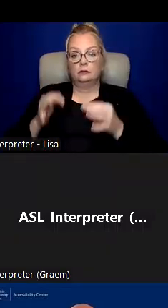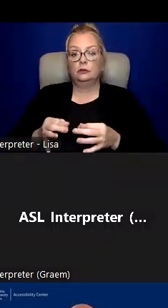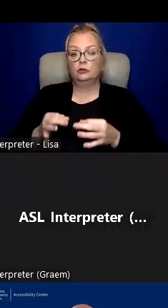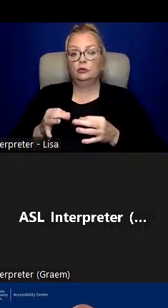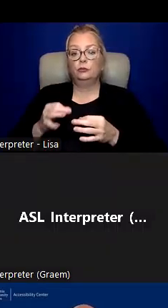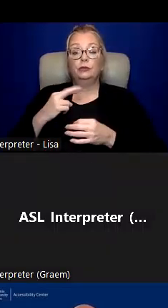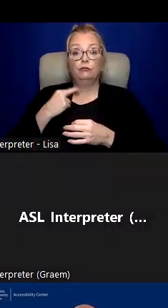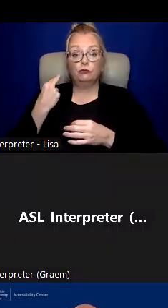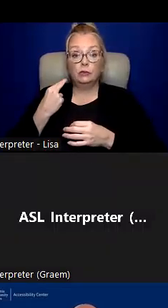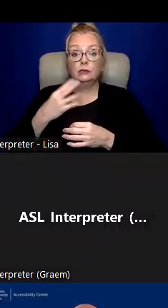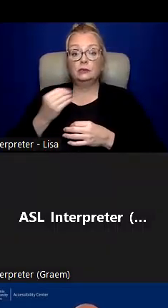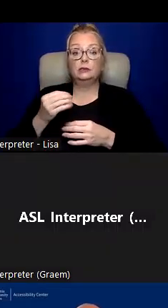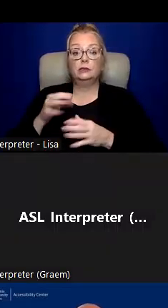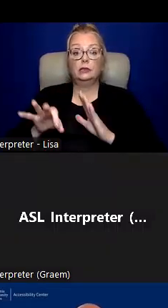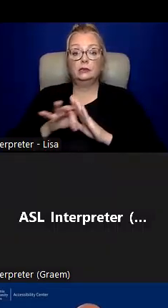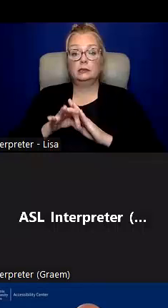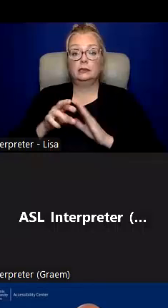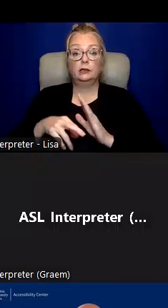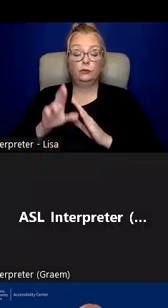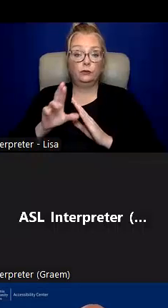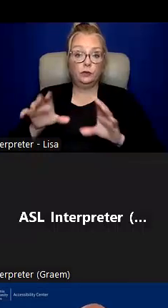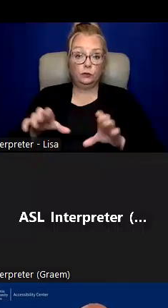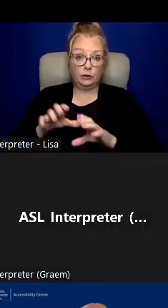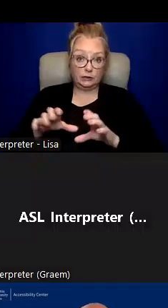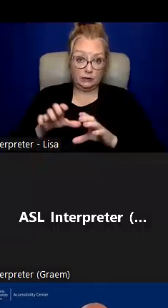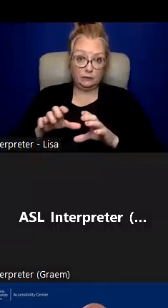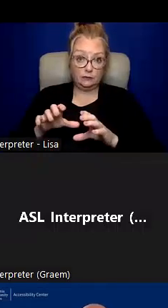and select the review activities accordingly.